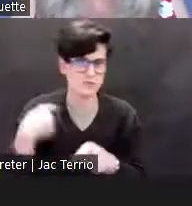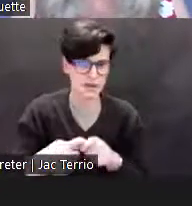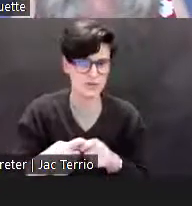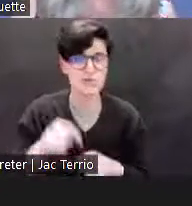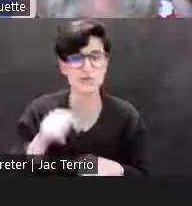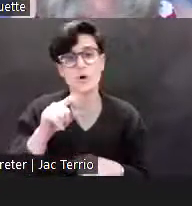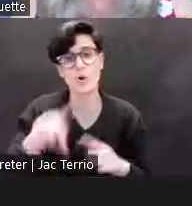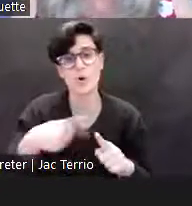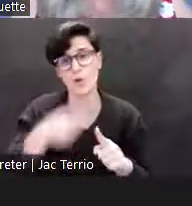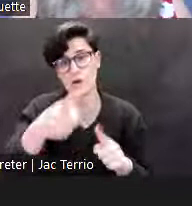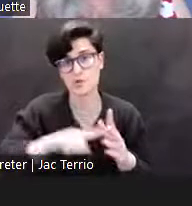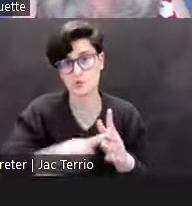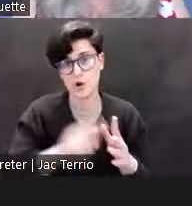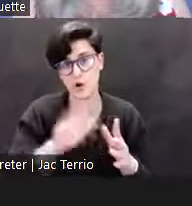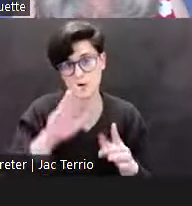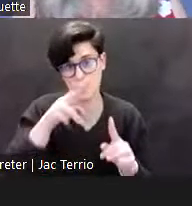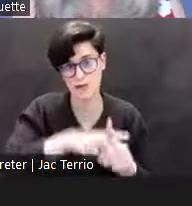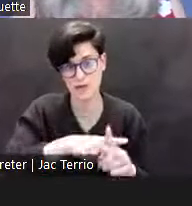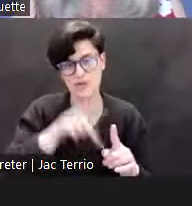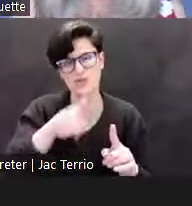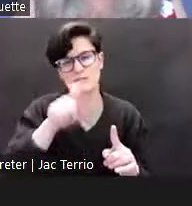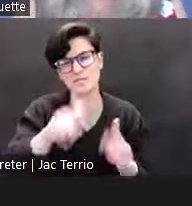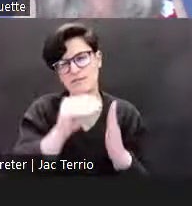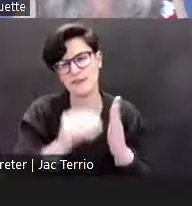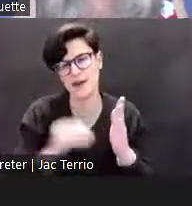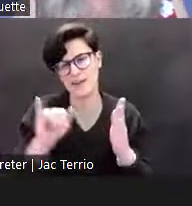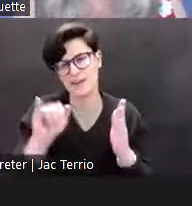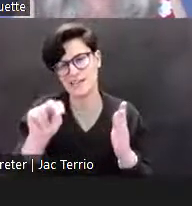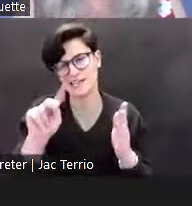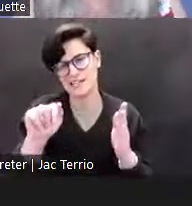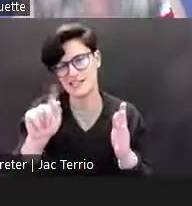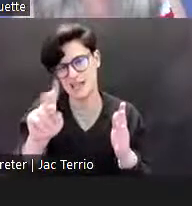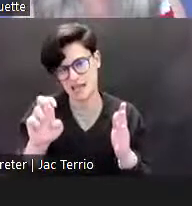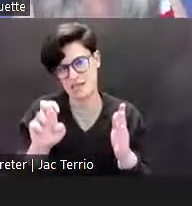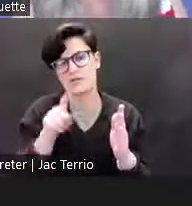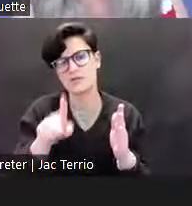15:52:48 You will do the intake. You will be then asked to provide documents to support